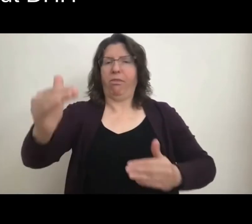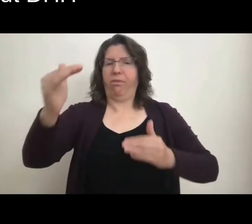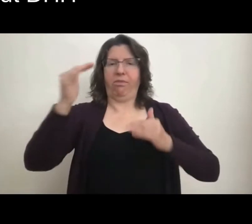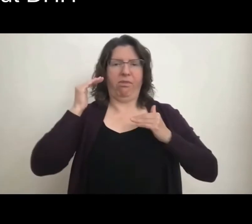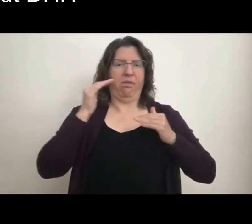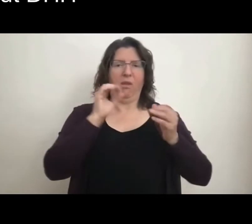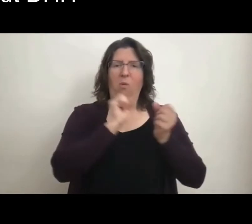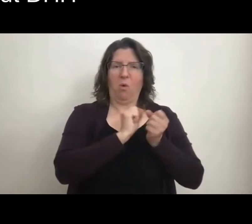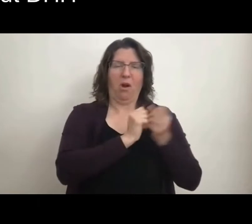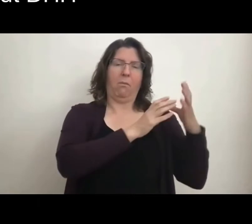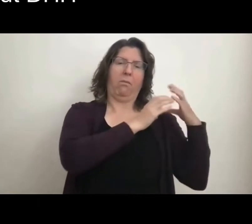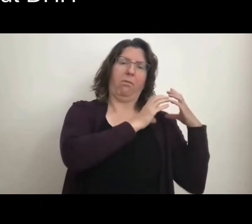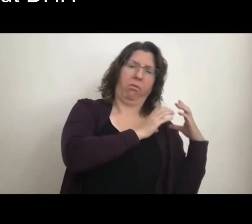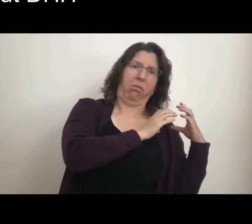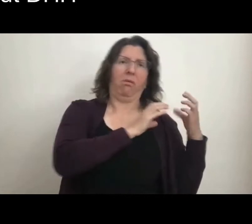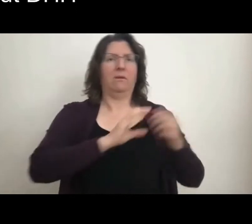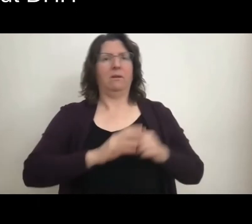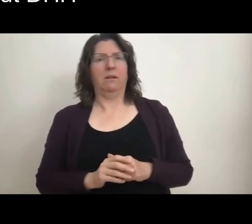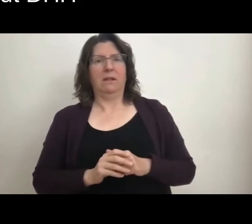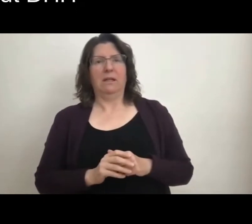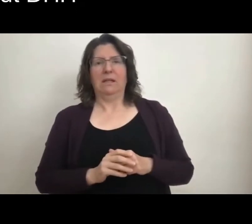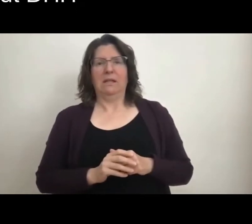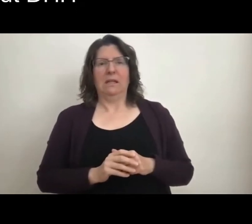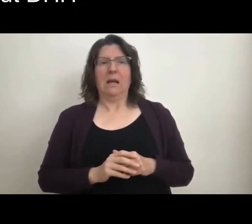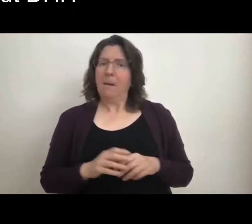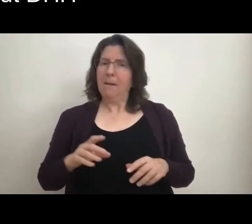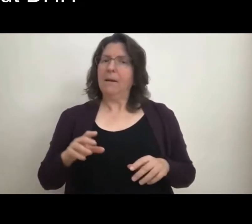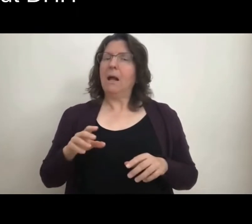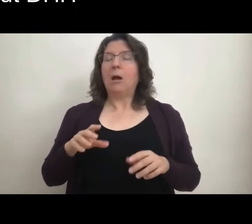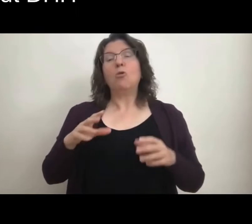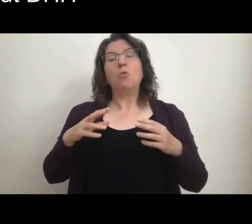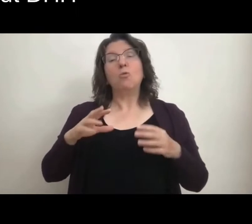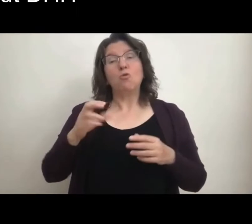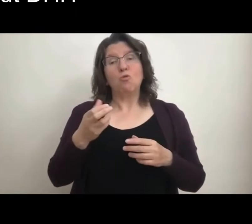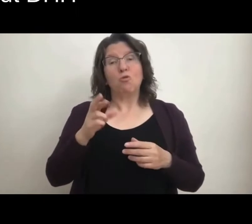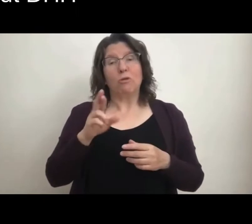My escape was into a PhD program.